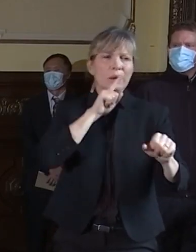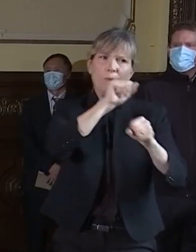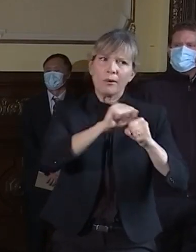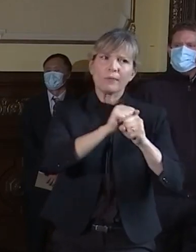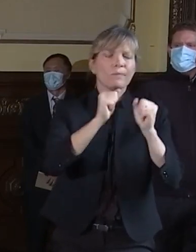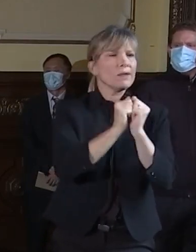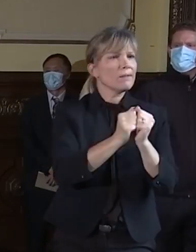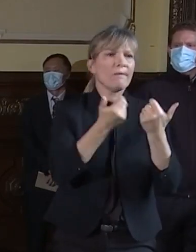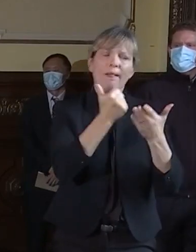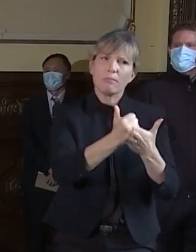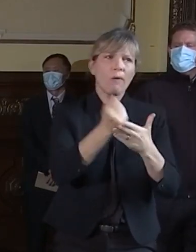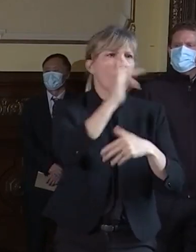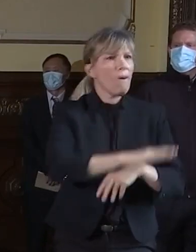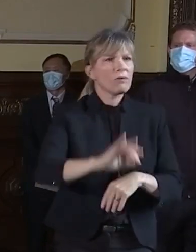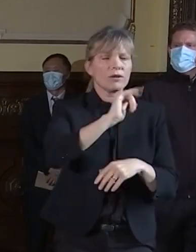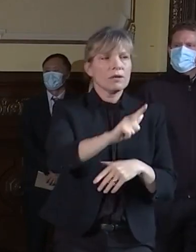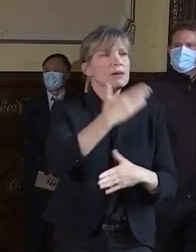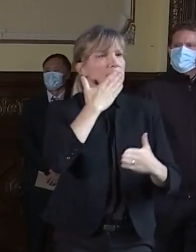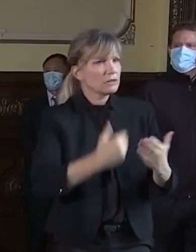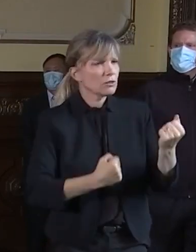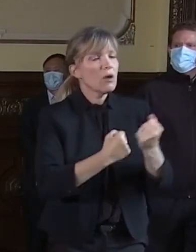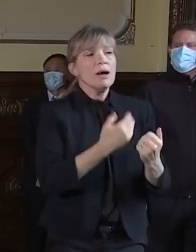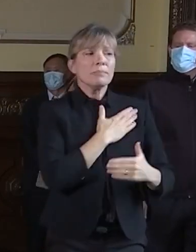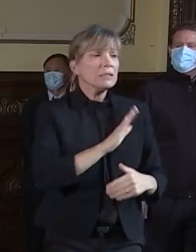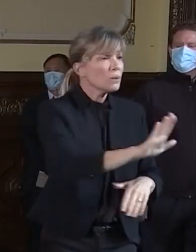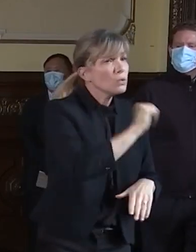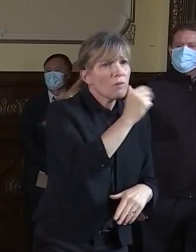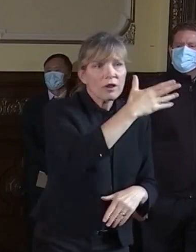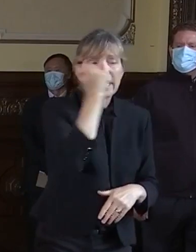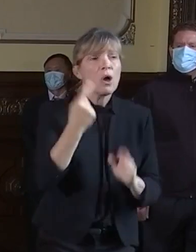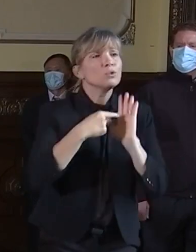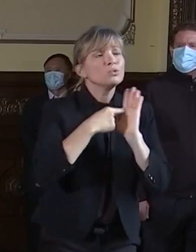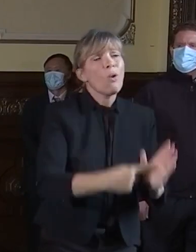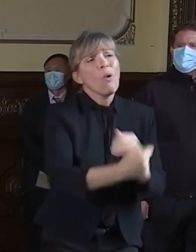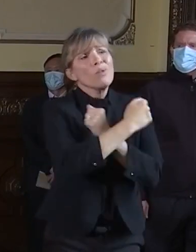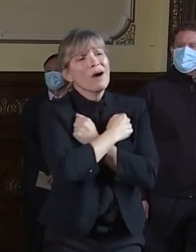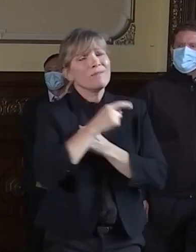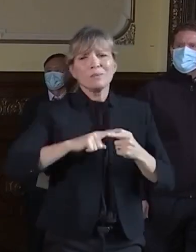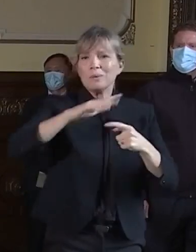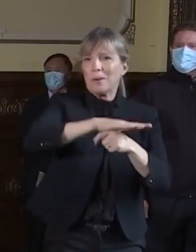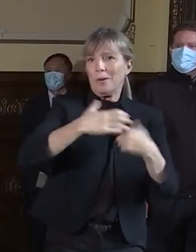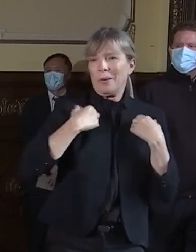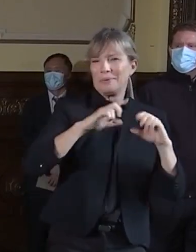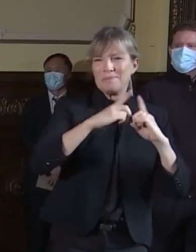UNWAIVERRING PARTNER AS WE SERVE EVERY CORNER OF ILLINOIS. THANK YOU FOR YOUR SUPPORT AND PLEASE DON'T FORGET TO SHOW SOME